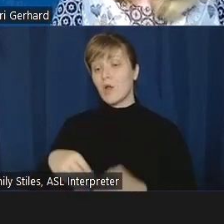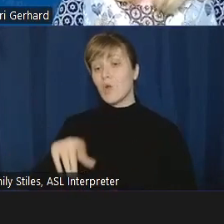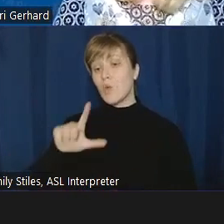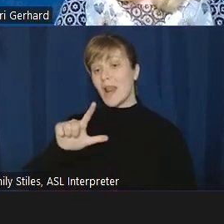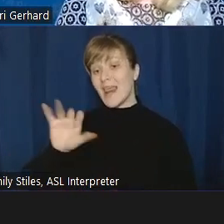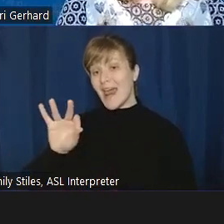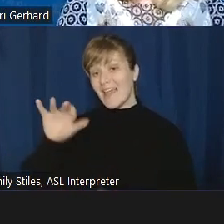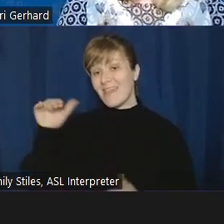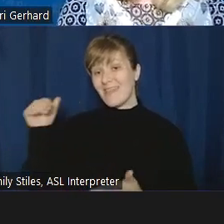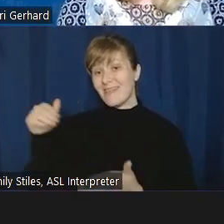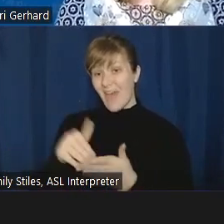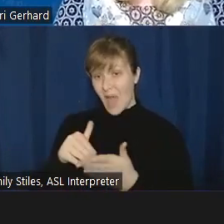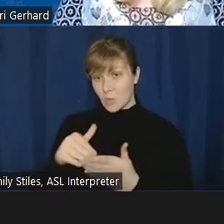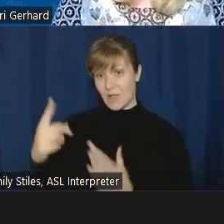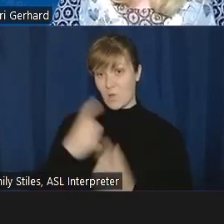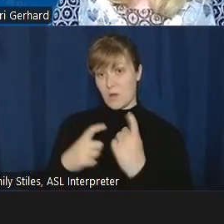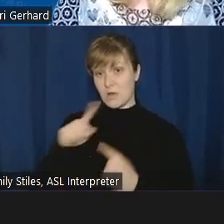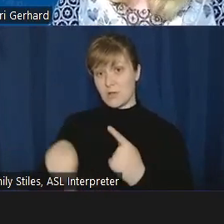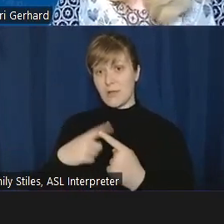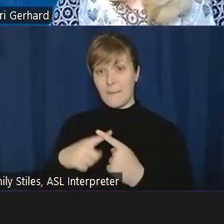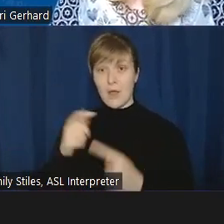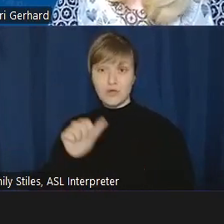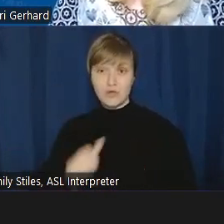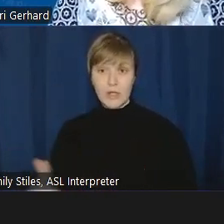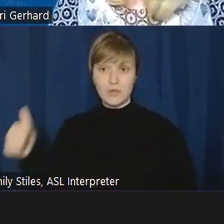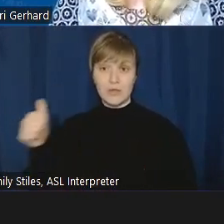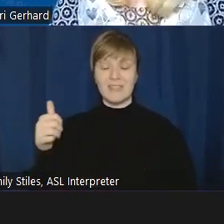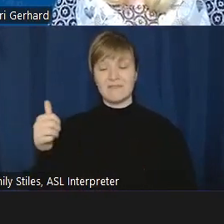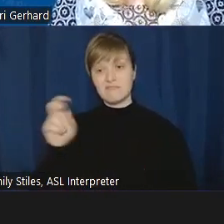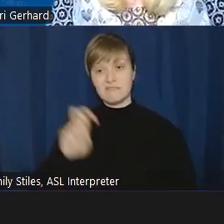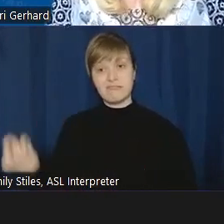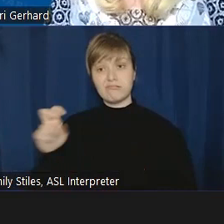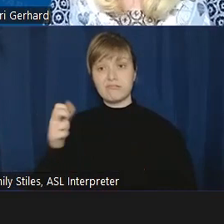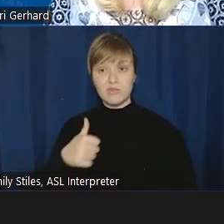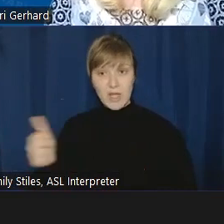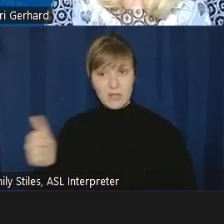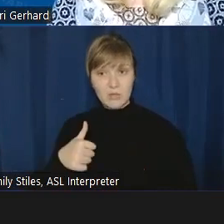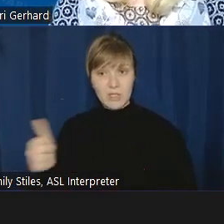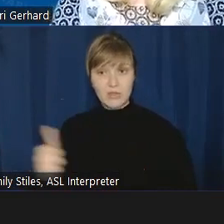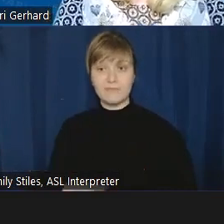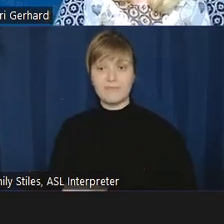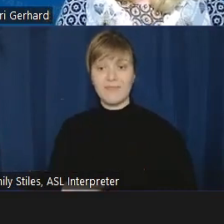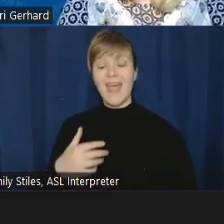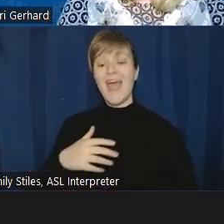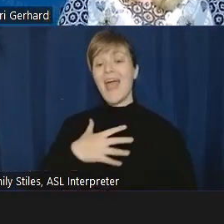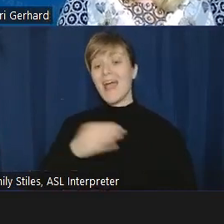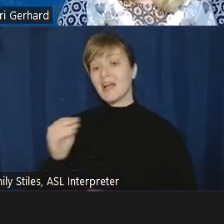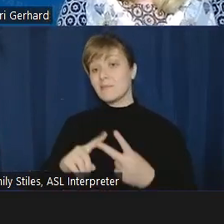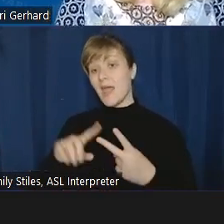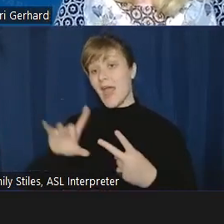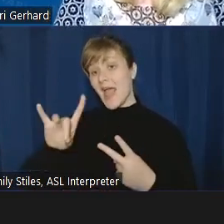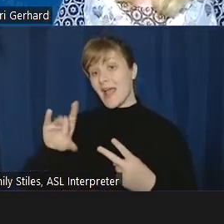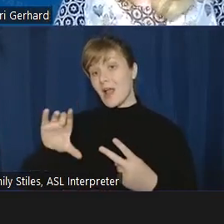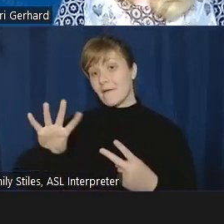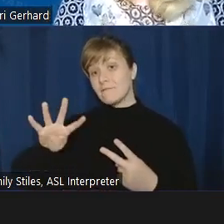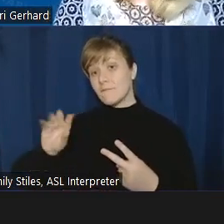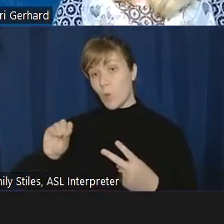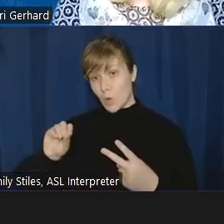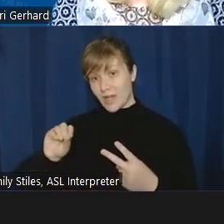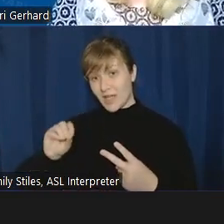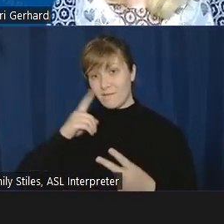around transportation or transportation-related services, and 840 calls to DIAL for transportation